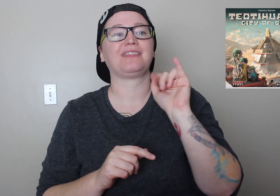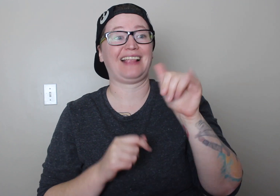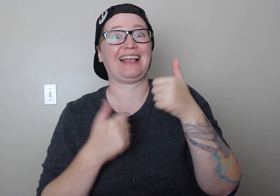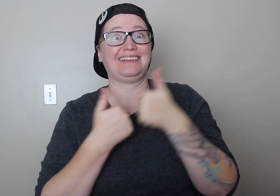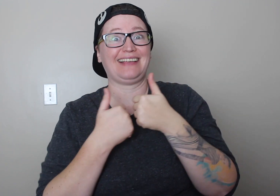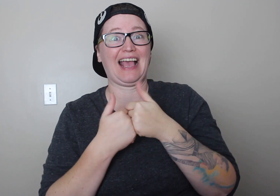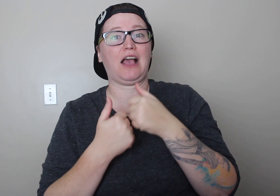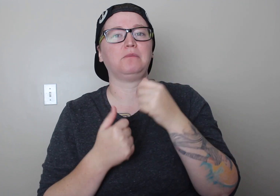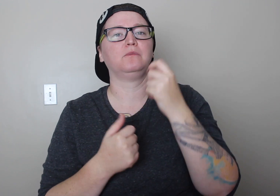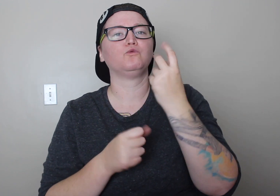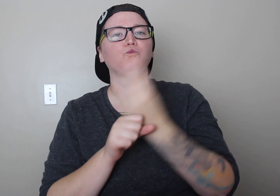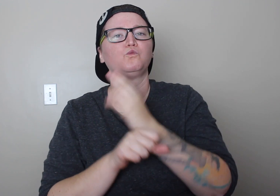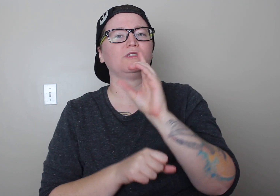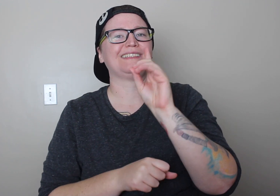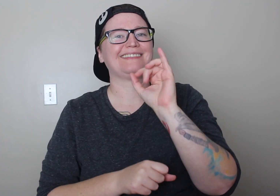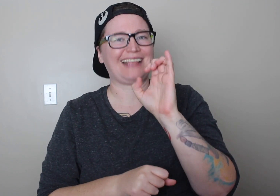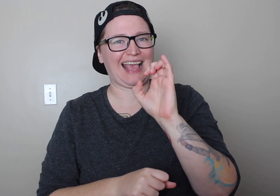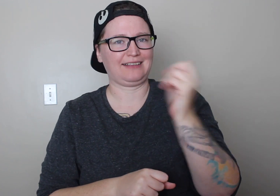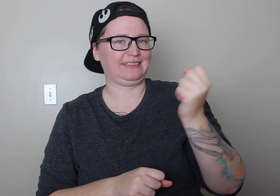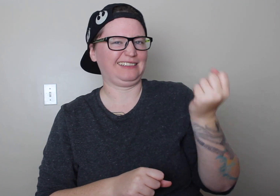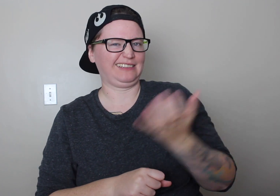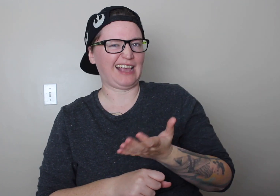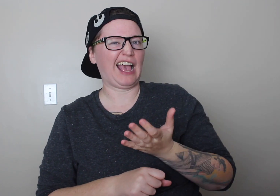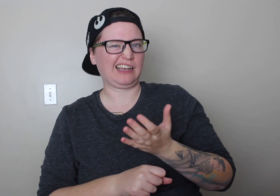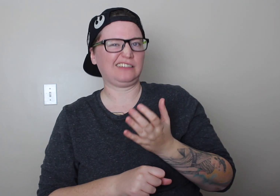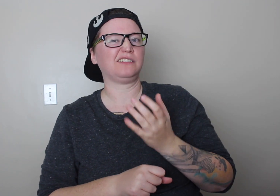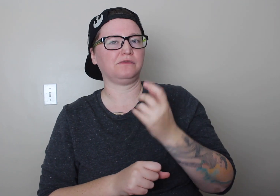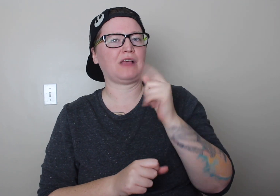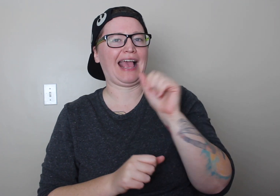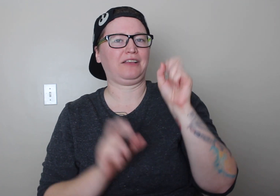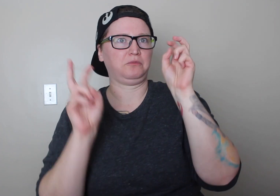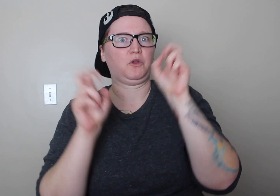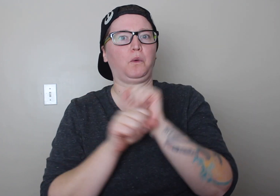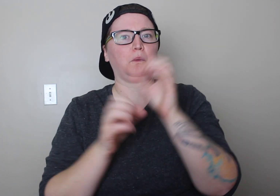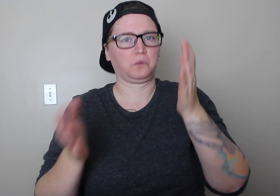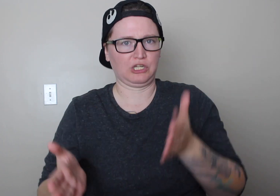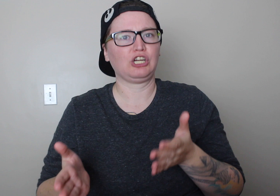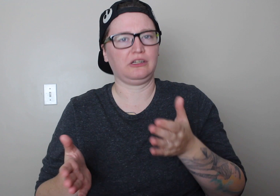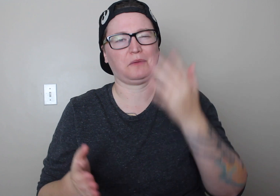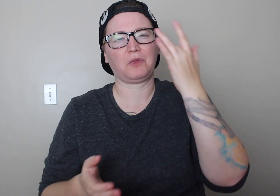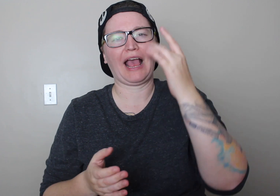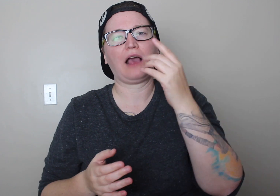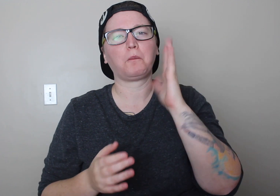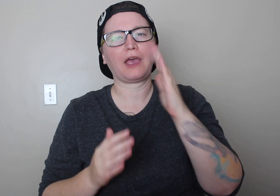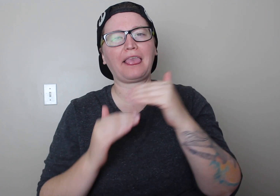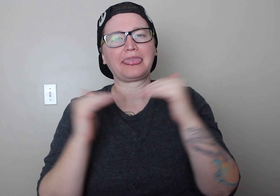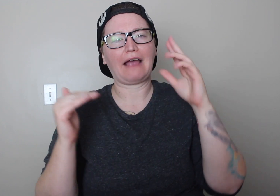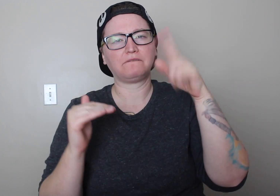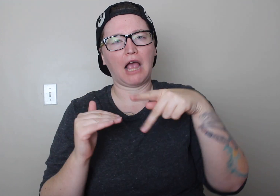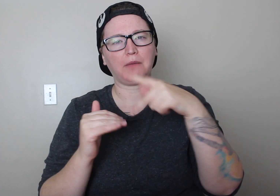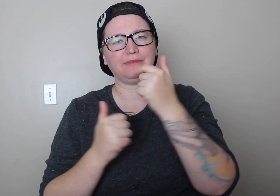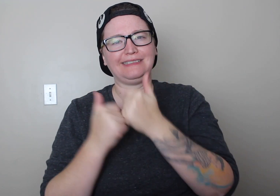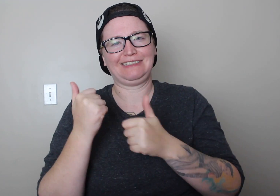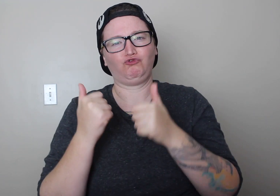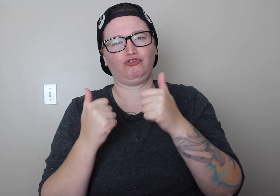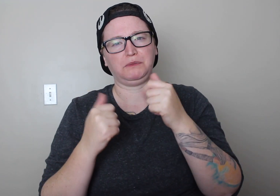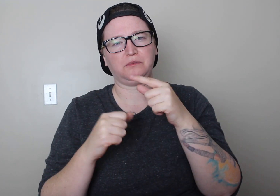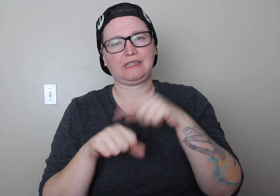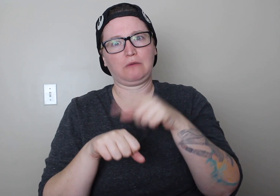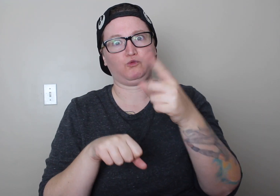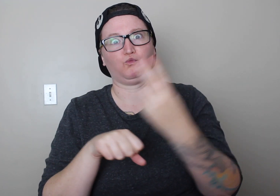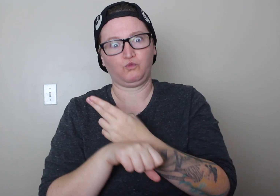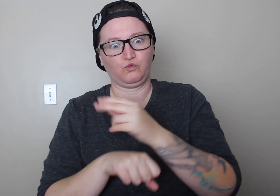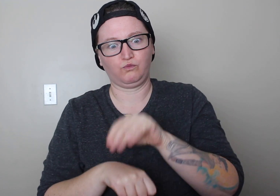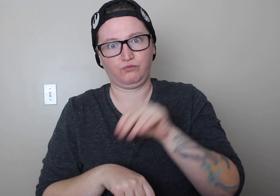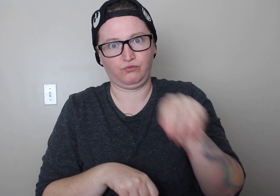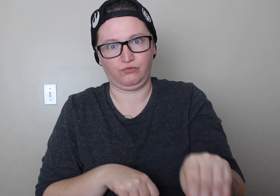This game uses die as a worker because you can level up the worker each time you use it.